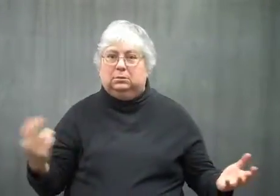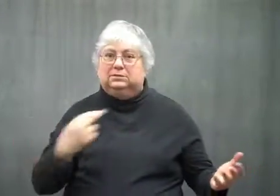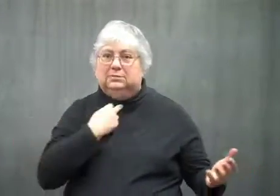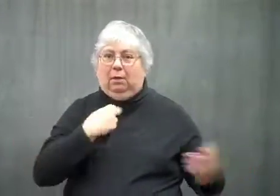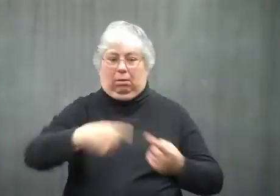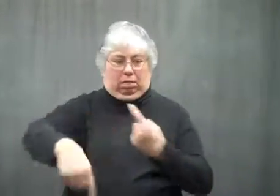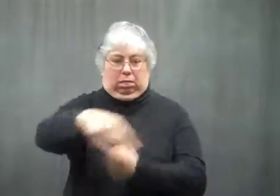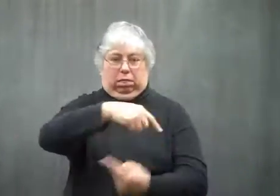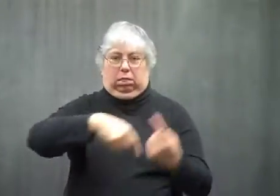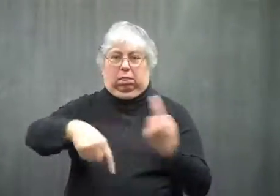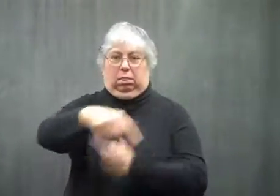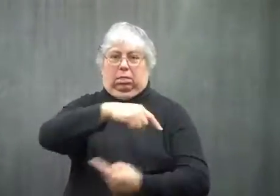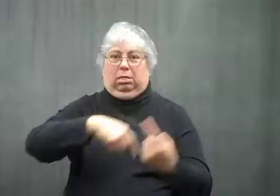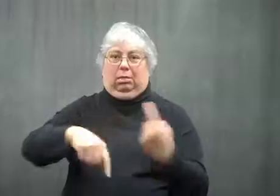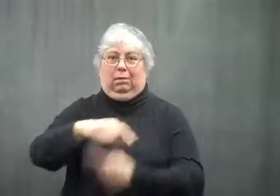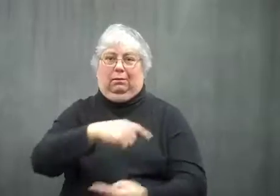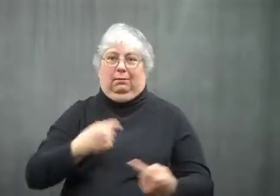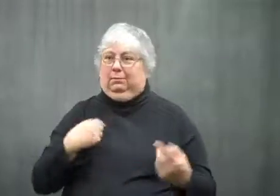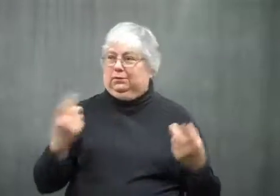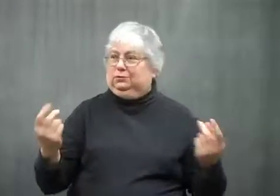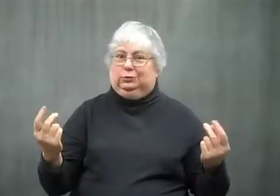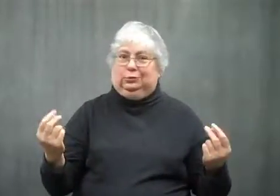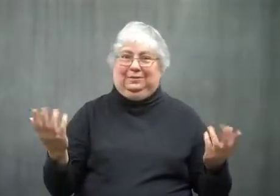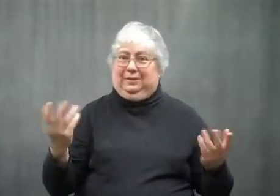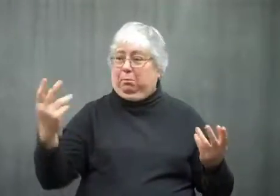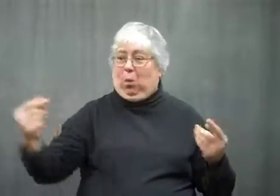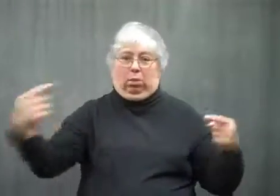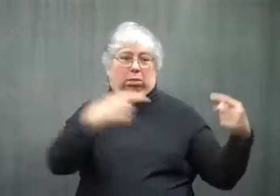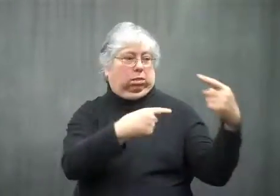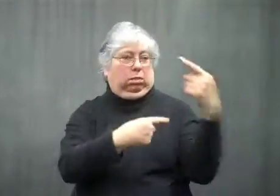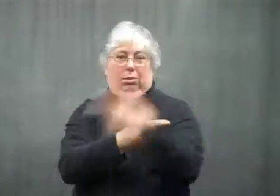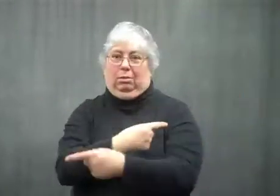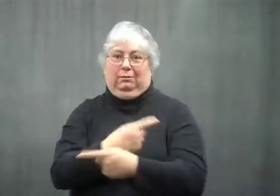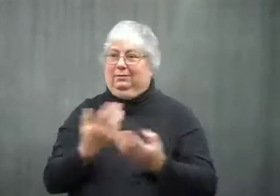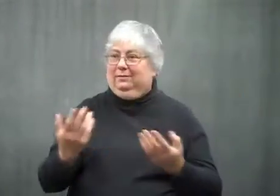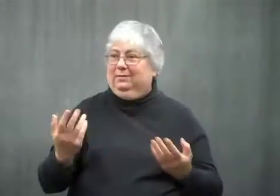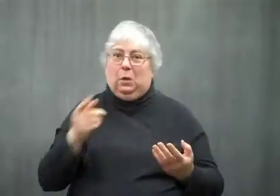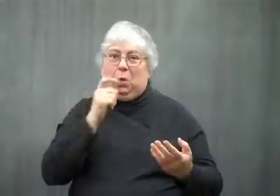He was going in circles. Both sides were pointing at the other.